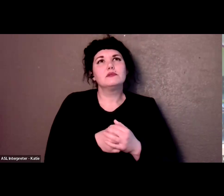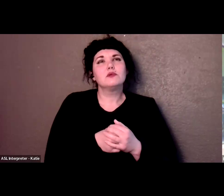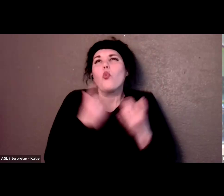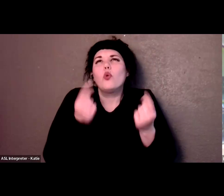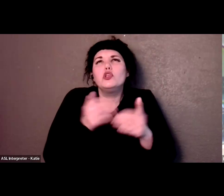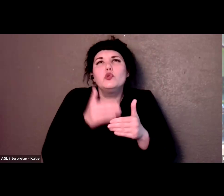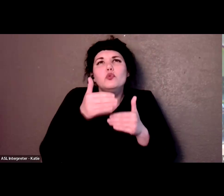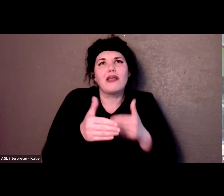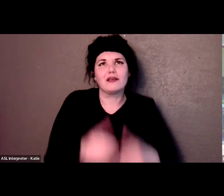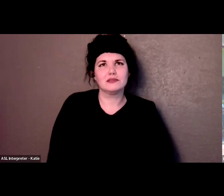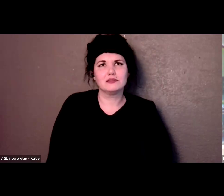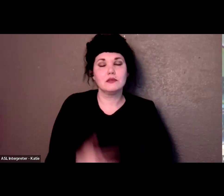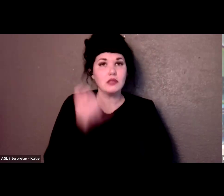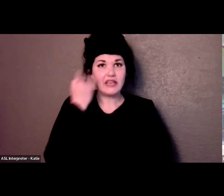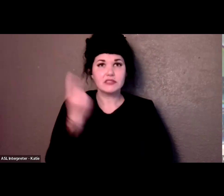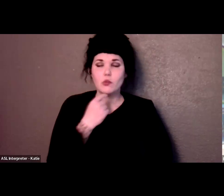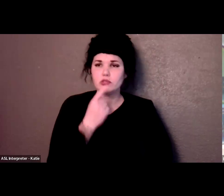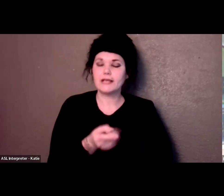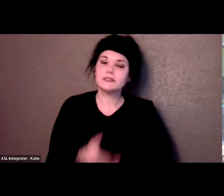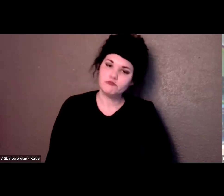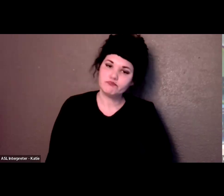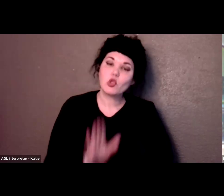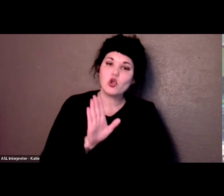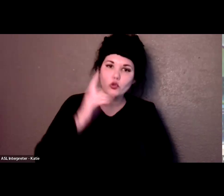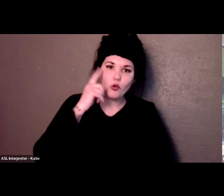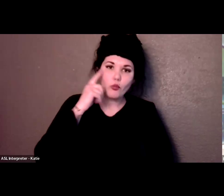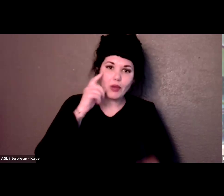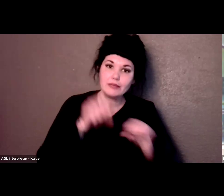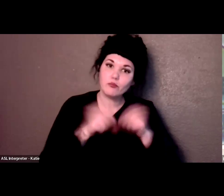largely it, well then what do you do with the rest of your life? What do you do with the rest